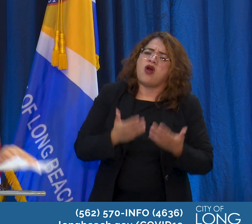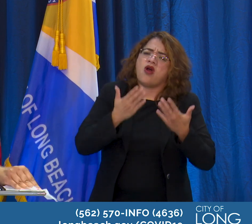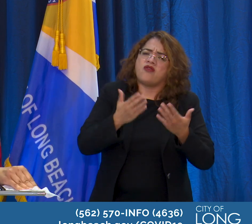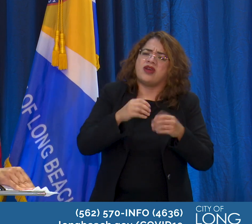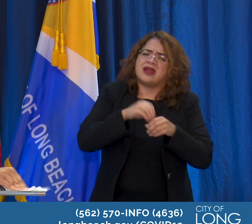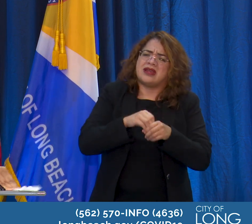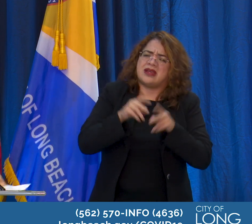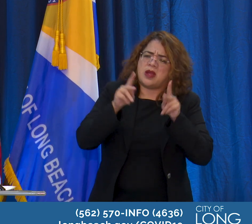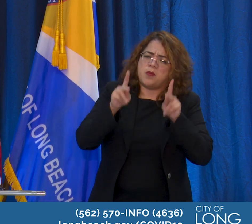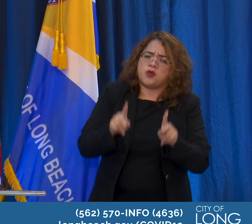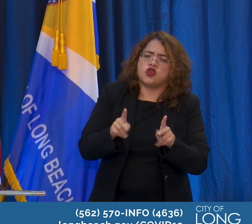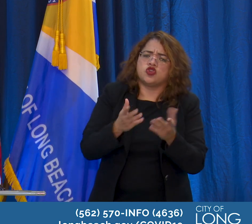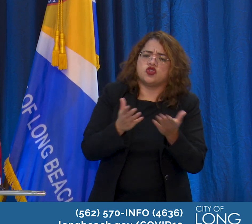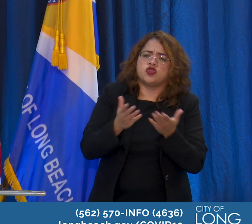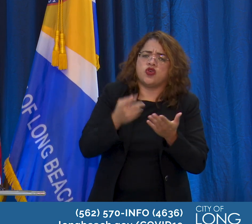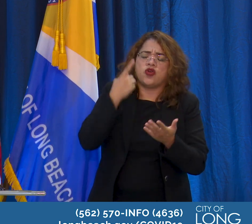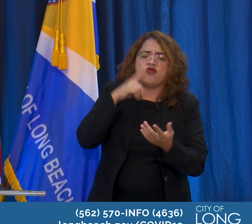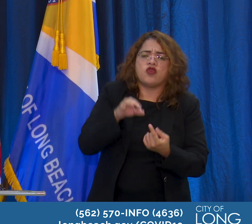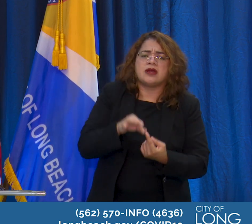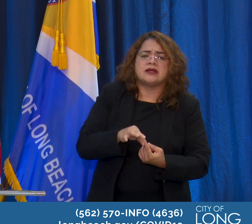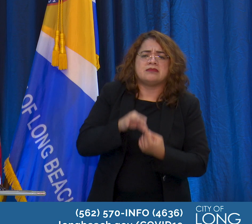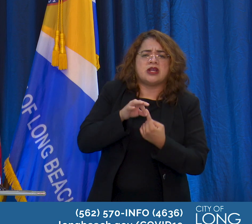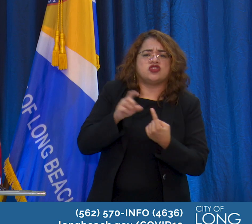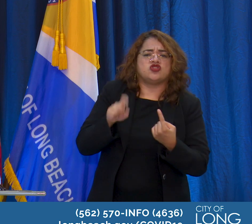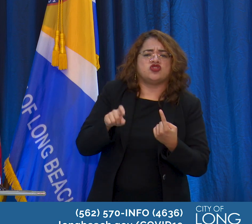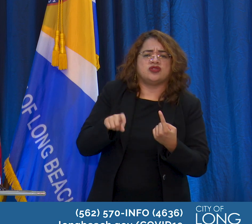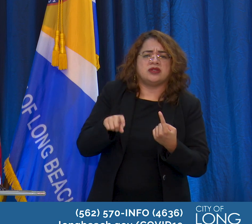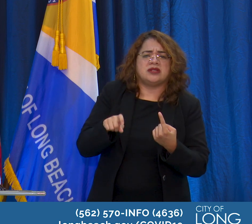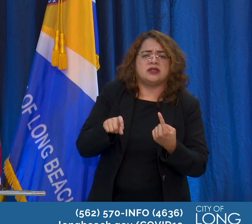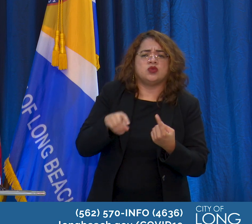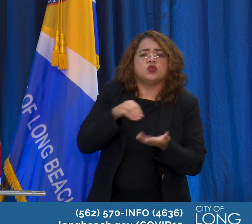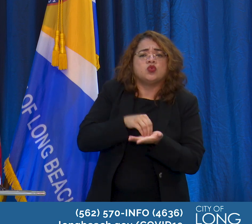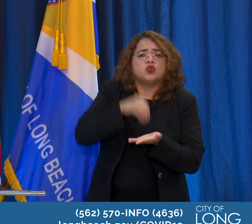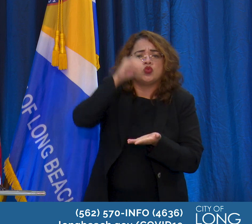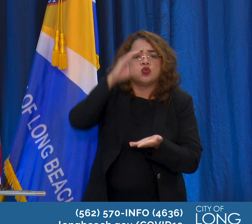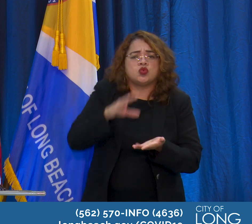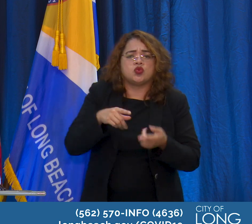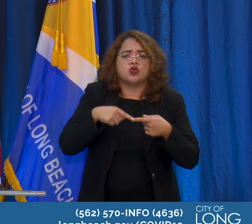to special needs students in cohorts and you mentioned the cohorts just now.